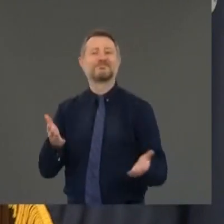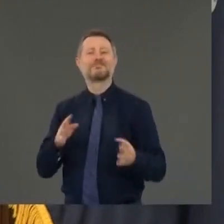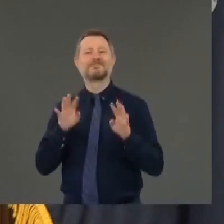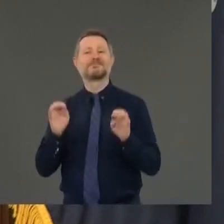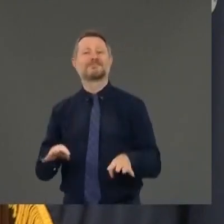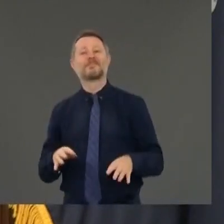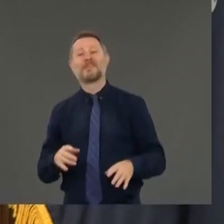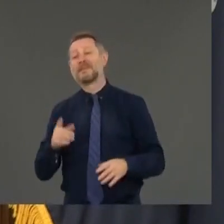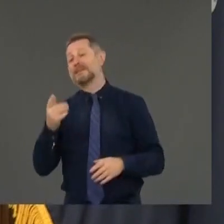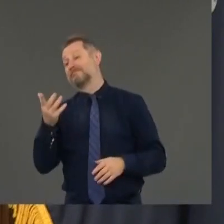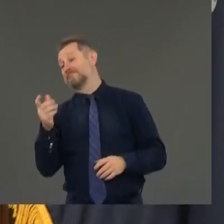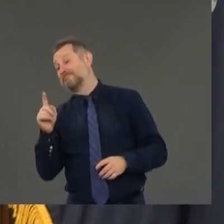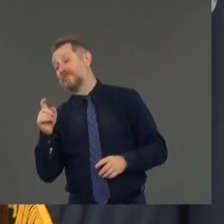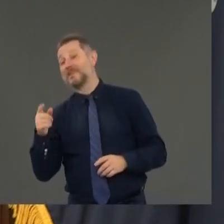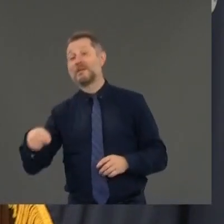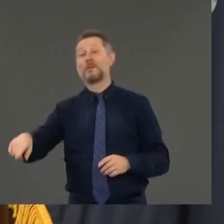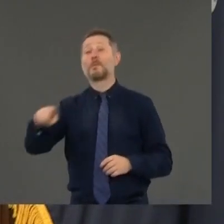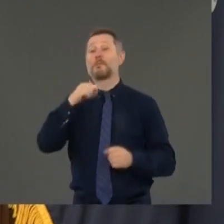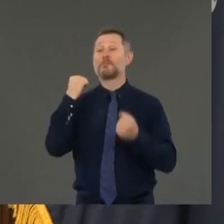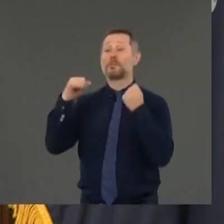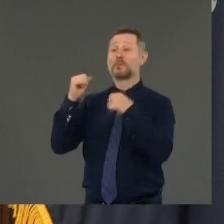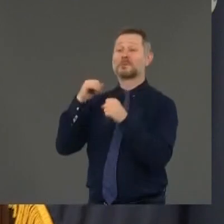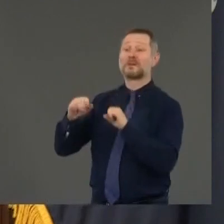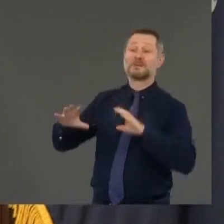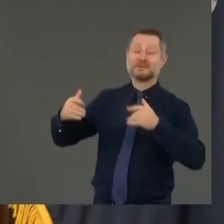GET ON A PLANE AND COME HERE AND